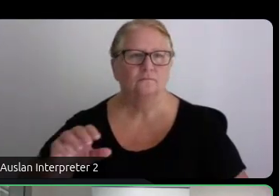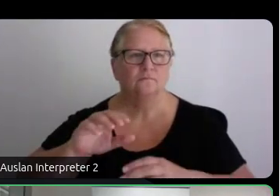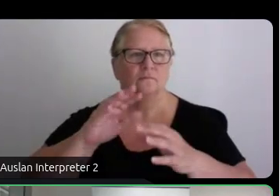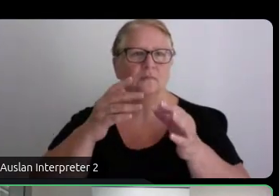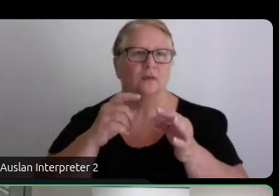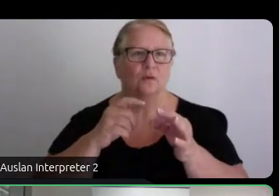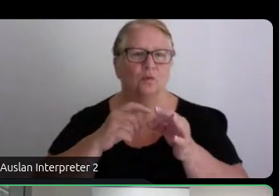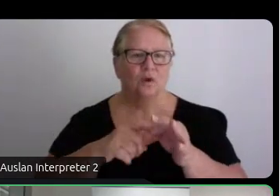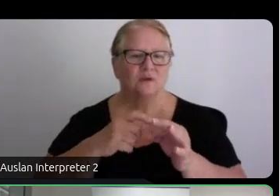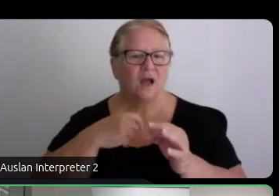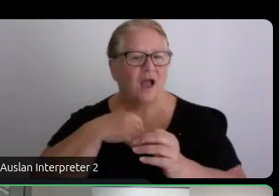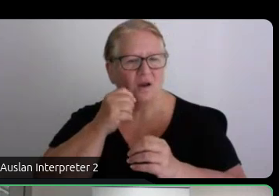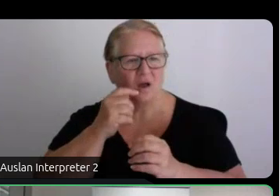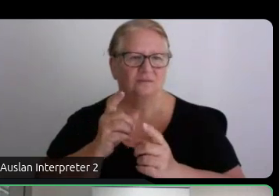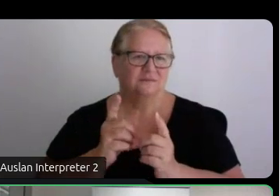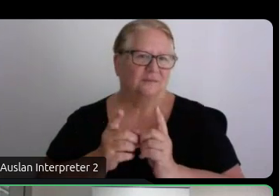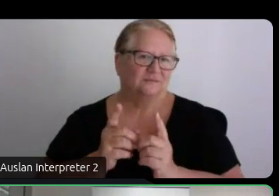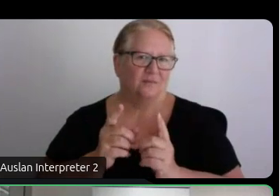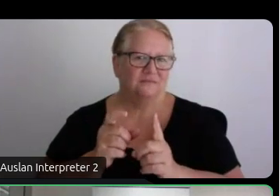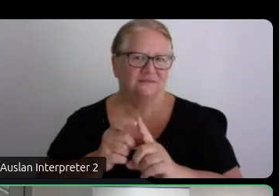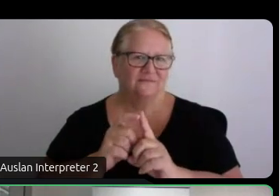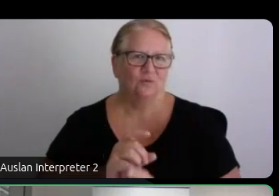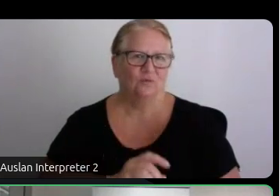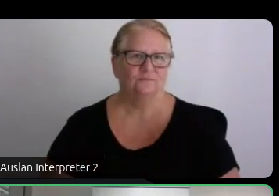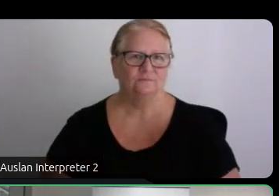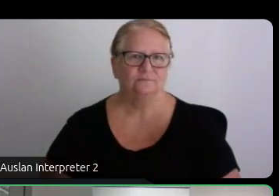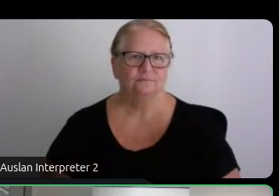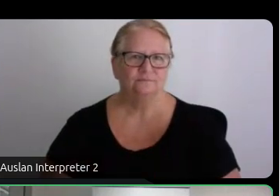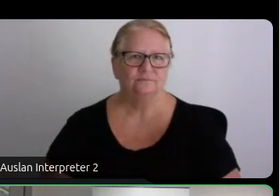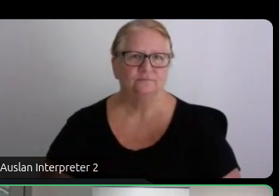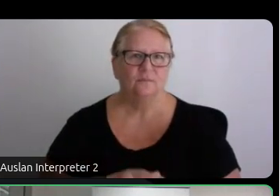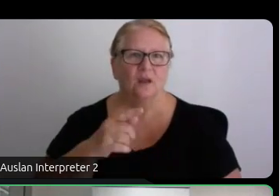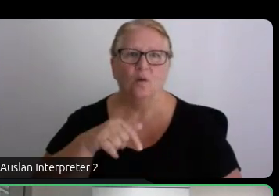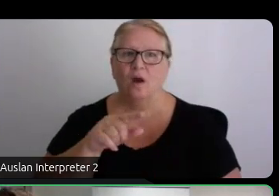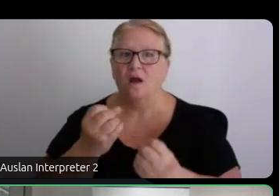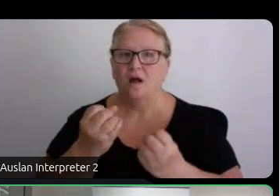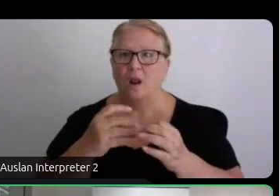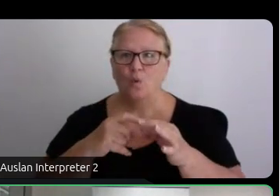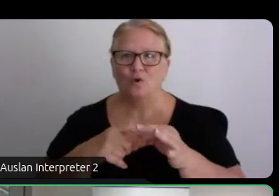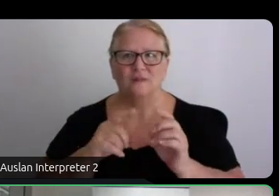a difficult one to get your head around. So we don't have any questions just yet but I